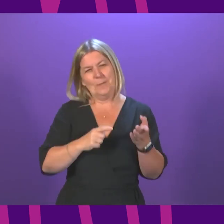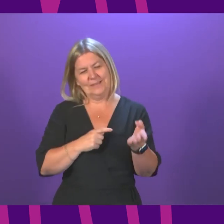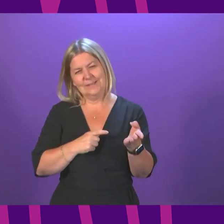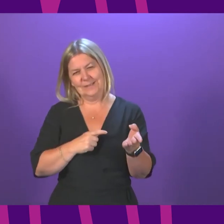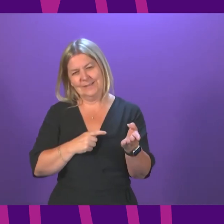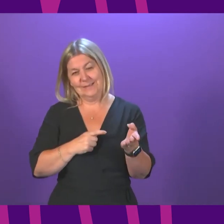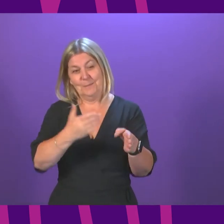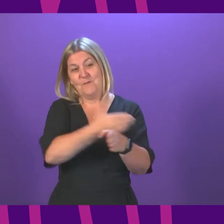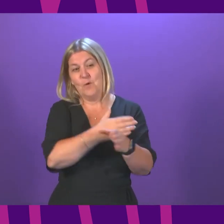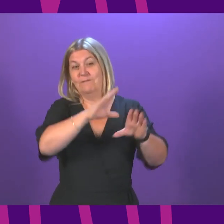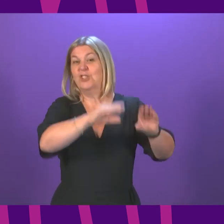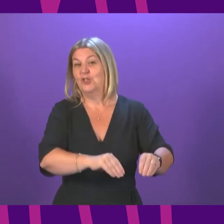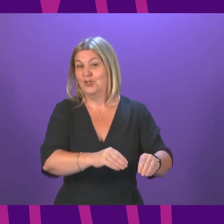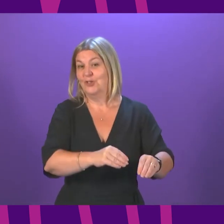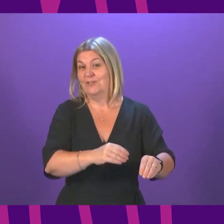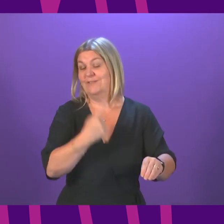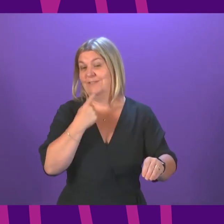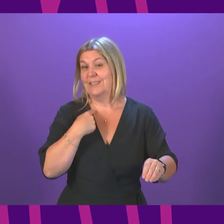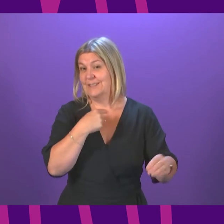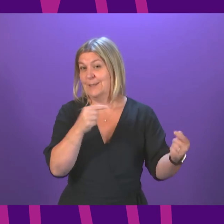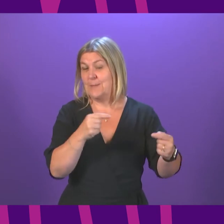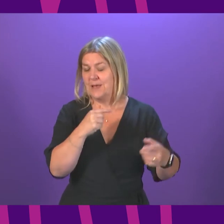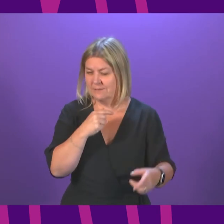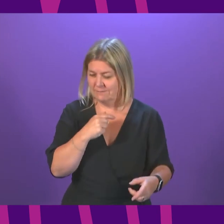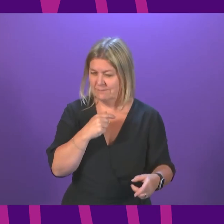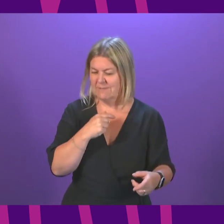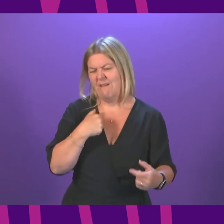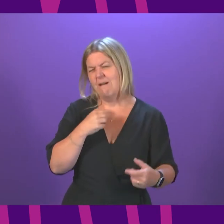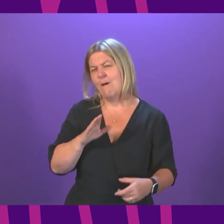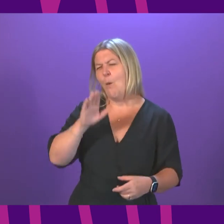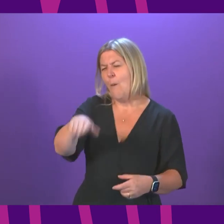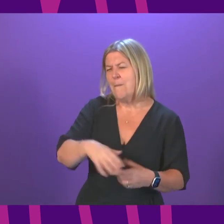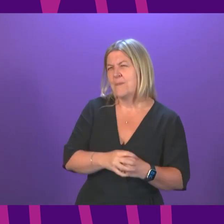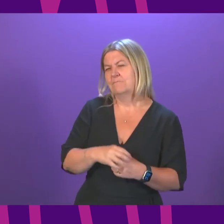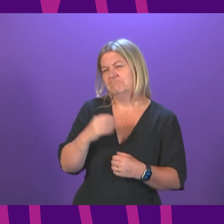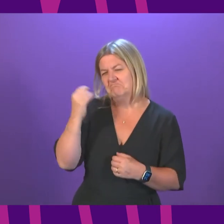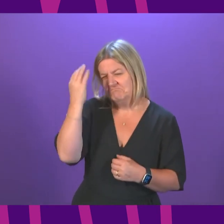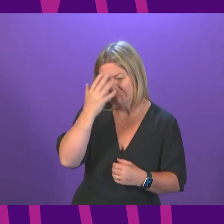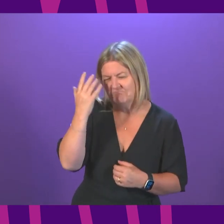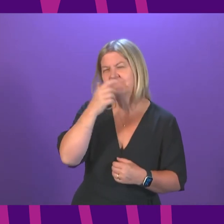in yesterday’s debate. I believed, not for the first time, I have to say—although I